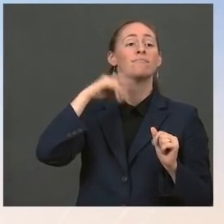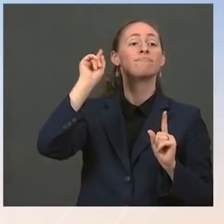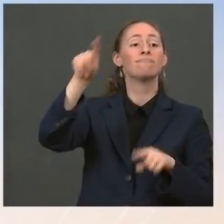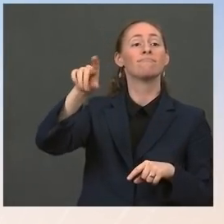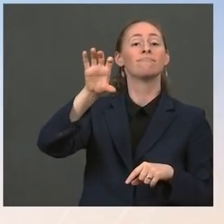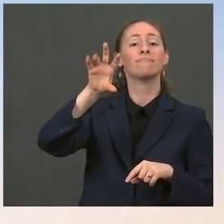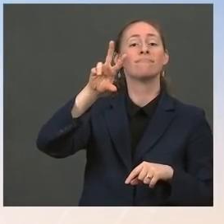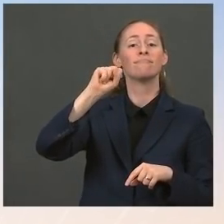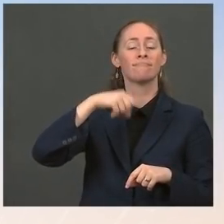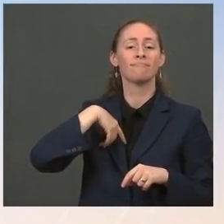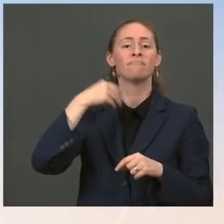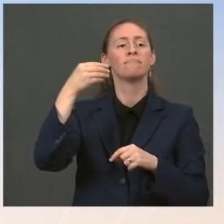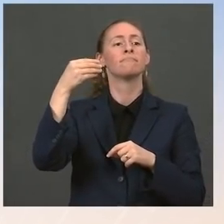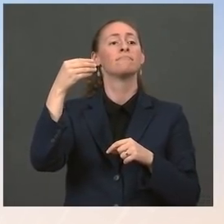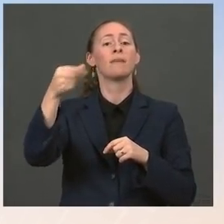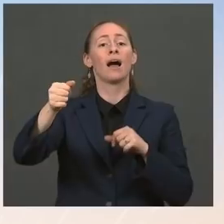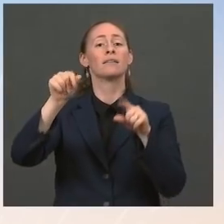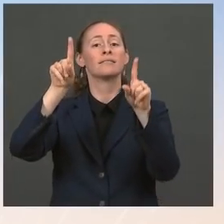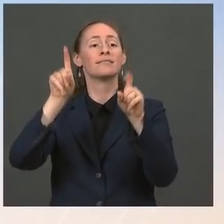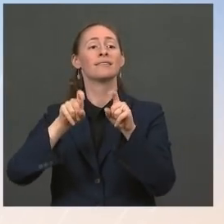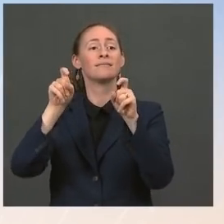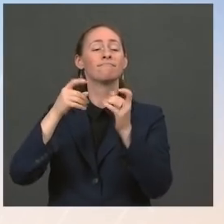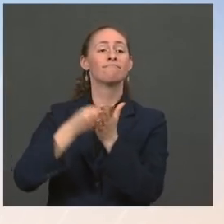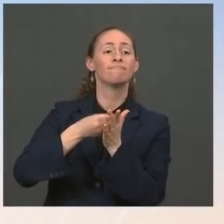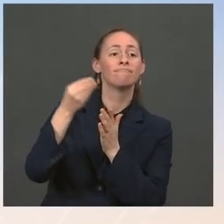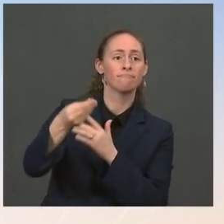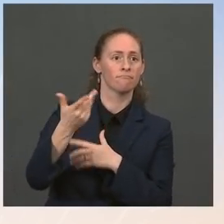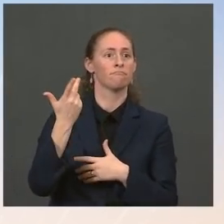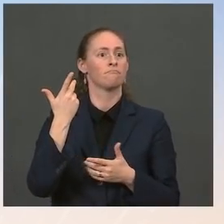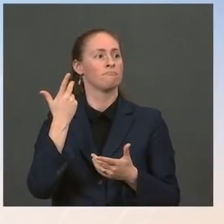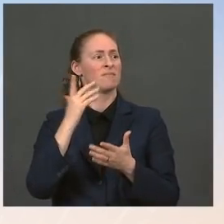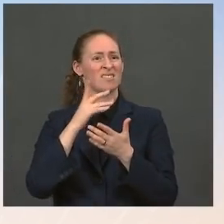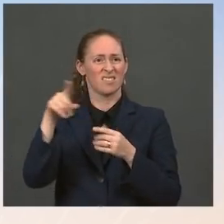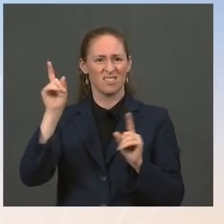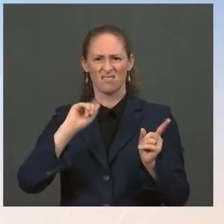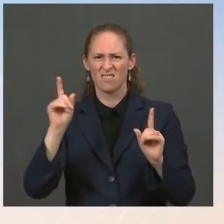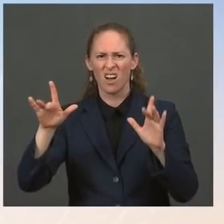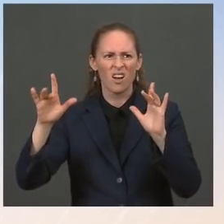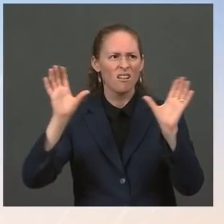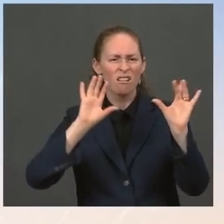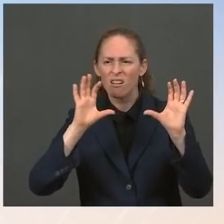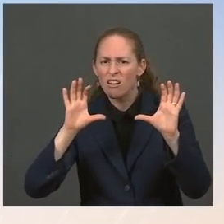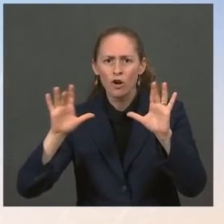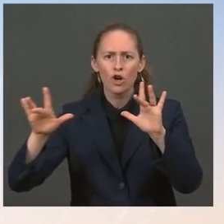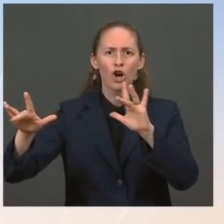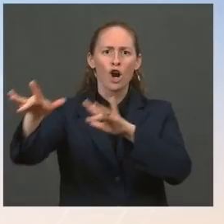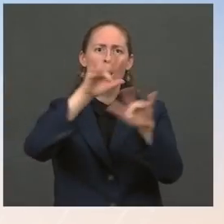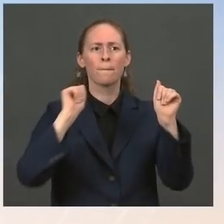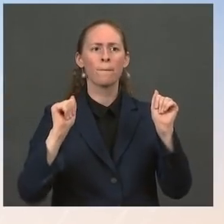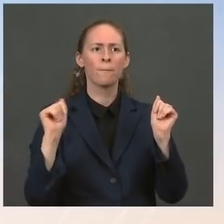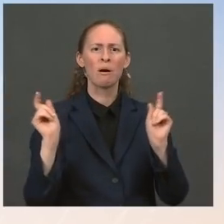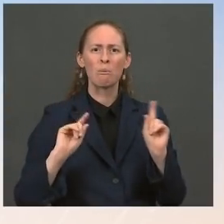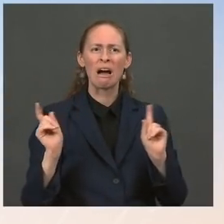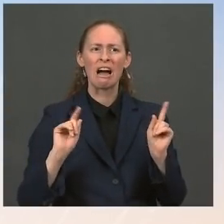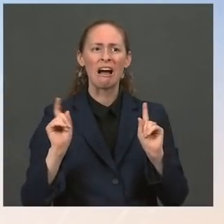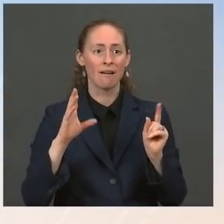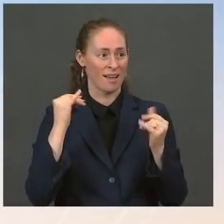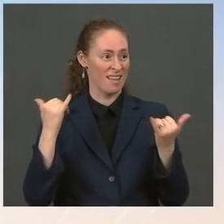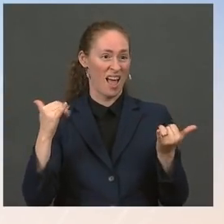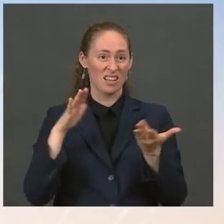in some places, you don't even -- you can't even buy a rapid results test. And being that school is in session and that we are going